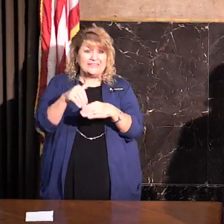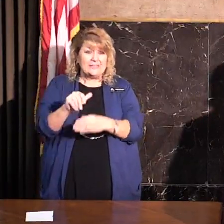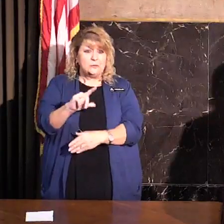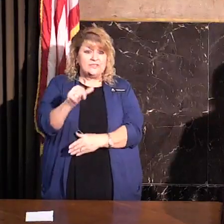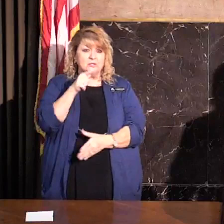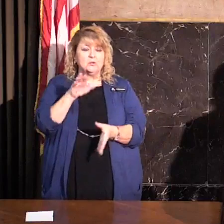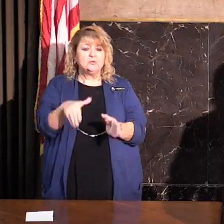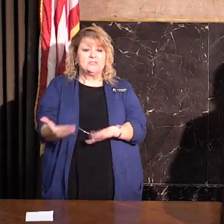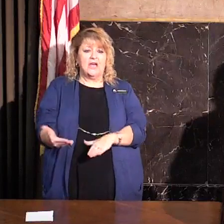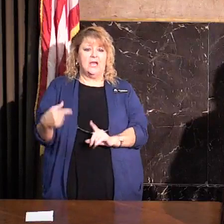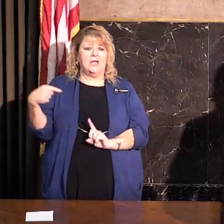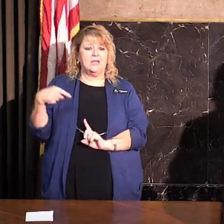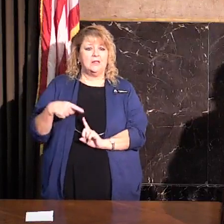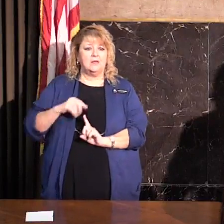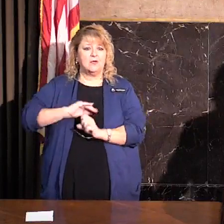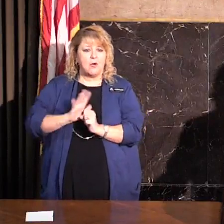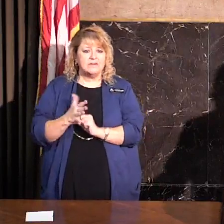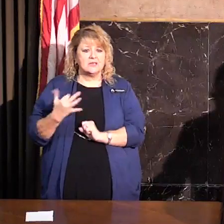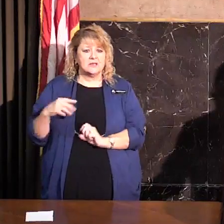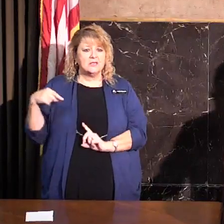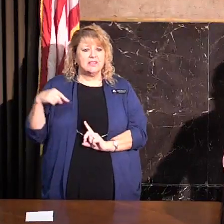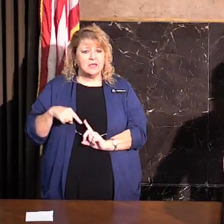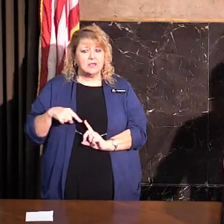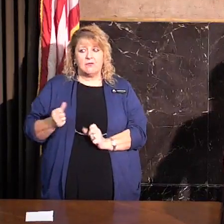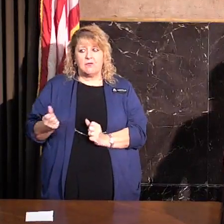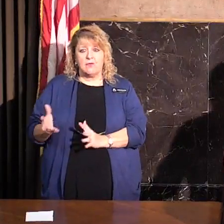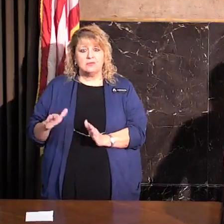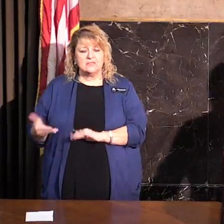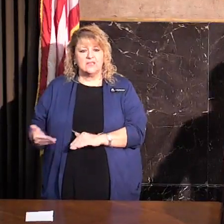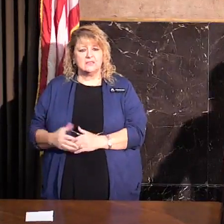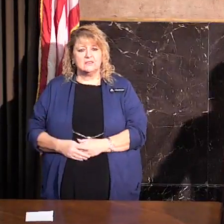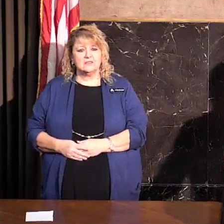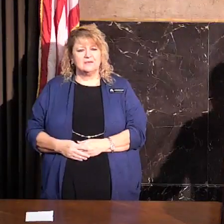Louisianans who have died from COVID-19 and I guess